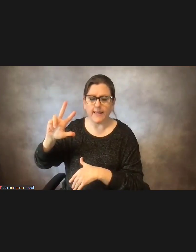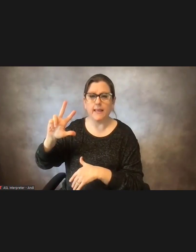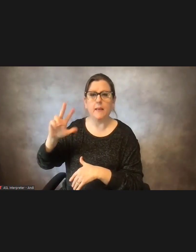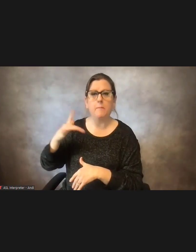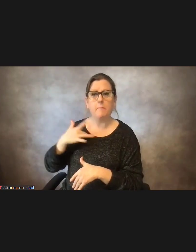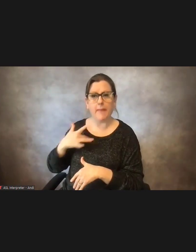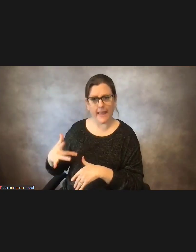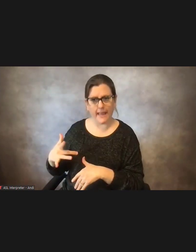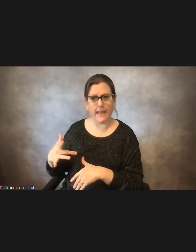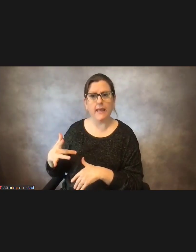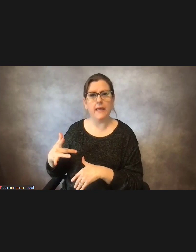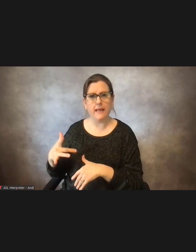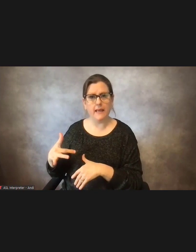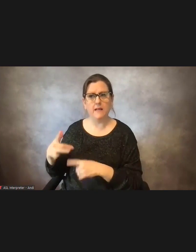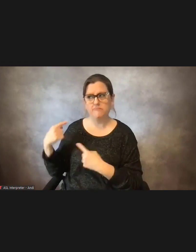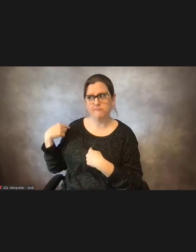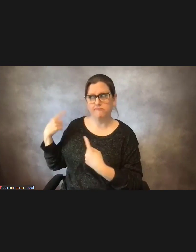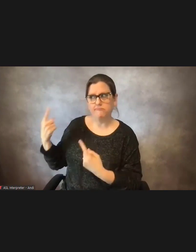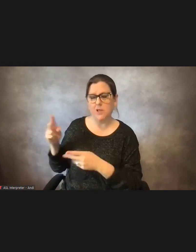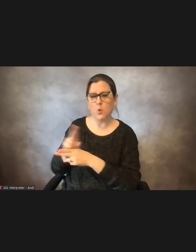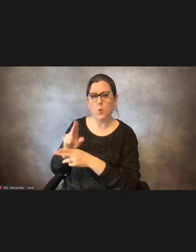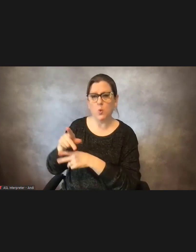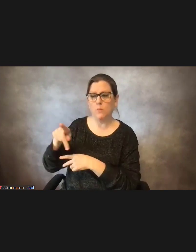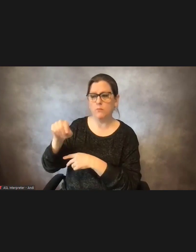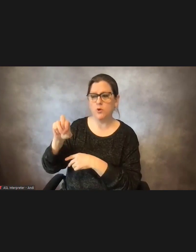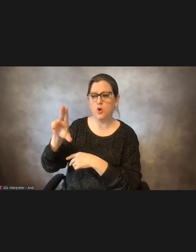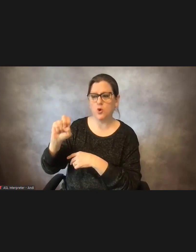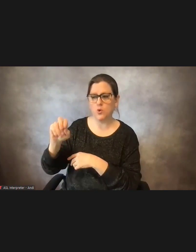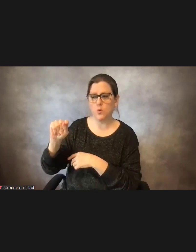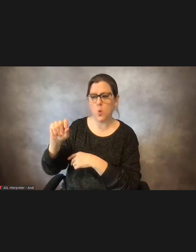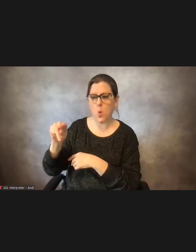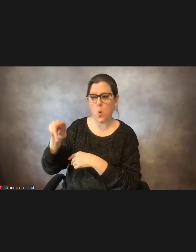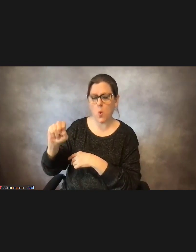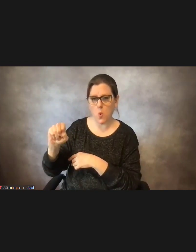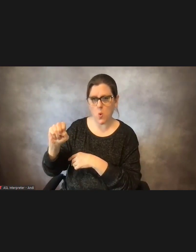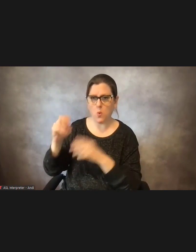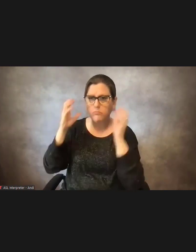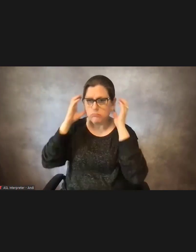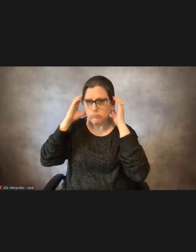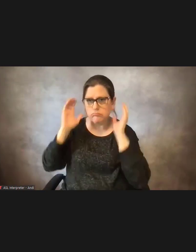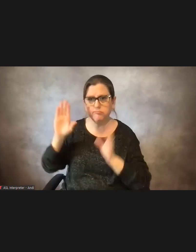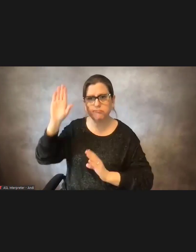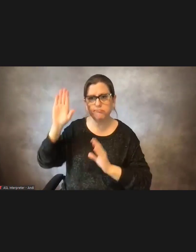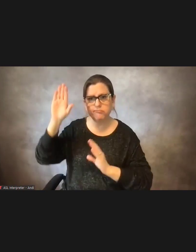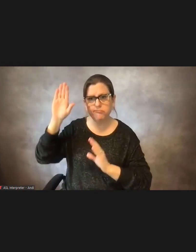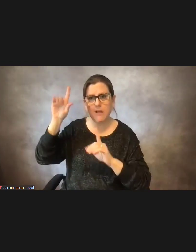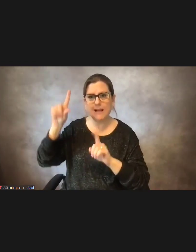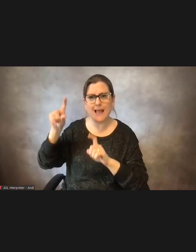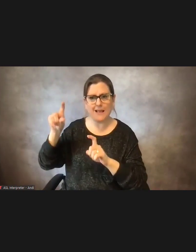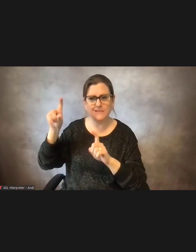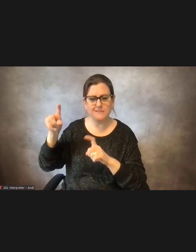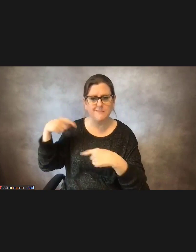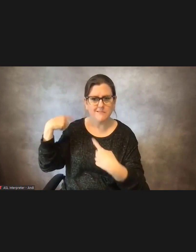historically, as I mentioned earlier, pure tone screening has been considered the recommended method for this age group, and this